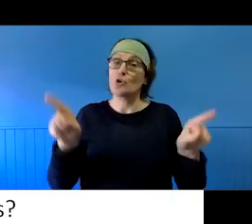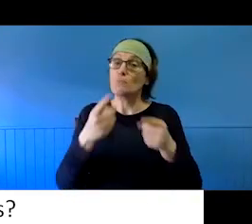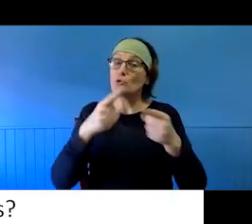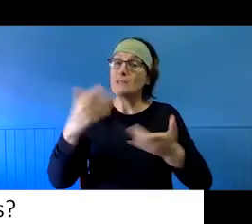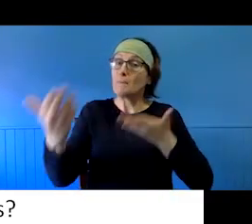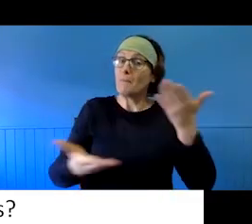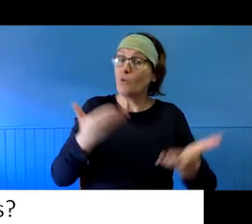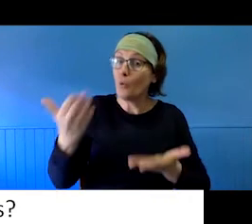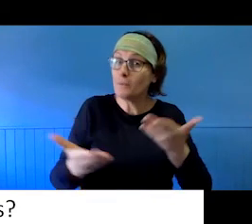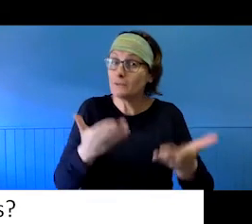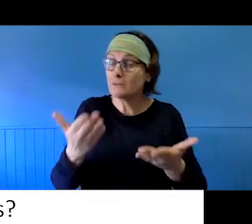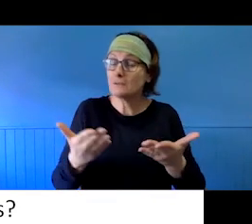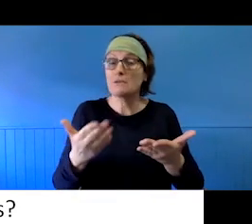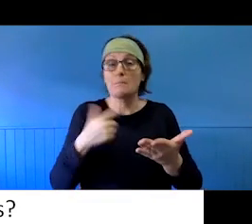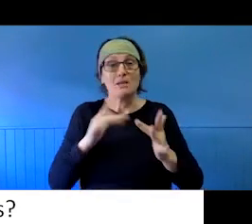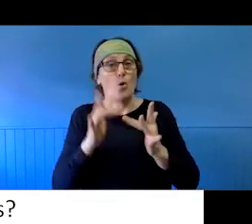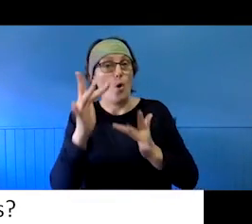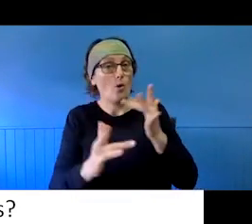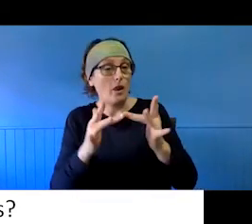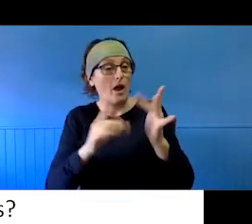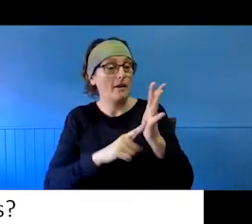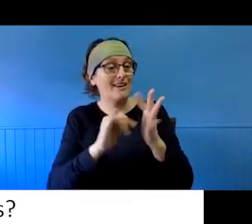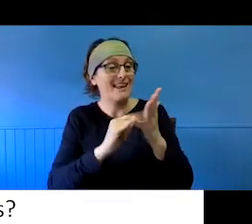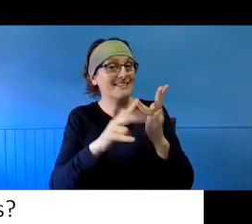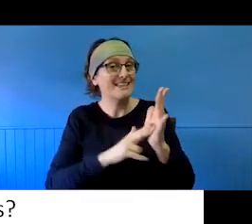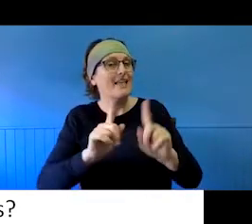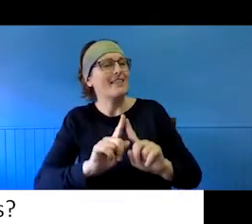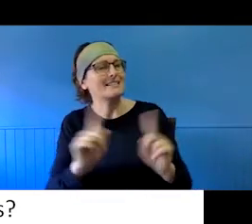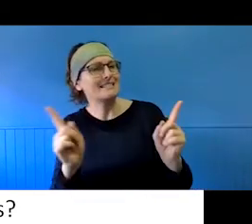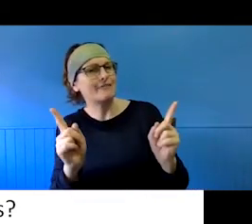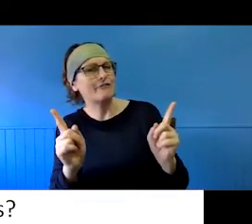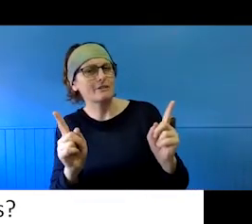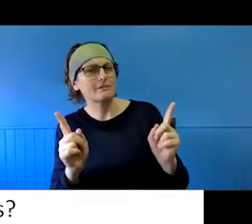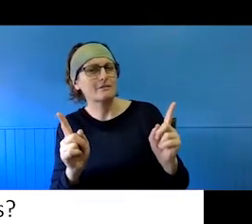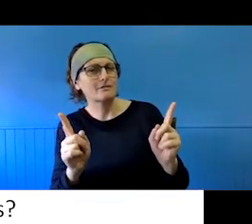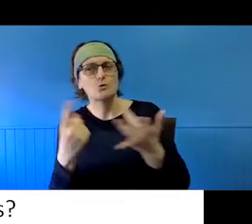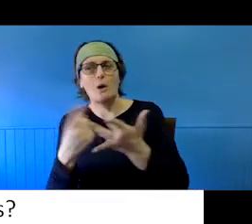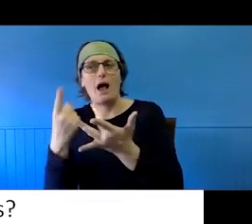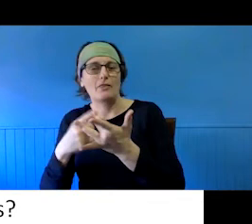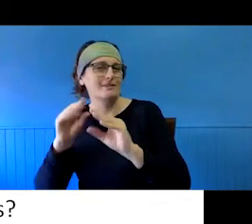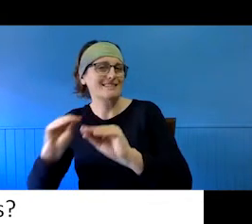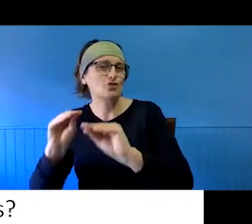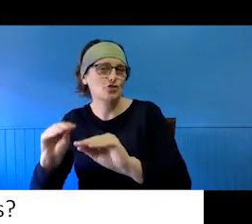you're going to have online lessons, you will have a different experience and you'll probably want a lot more live sessions and how